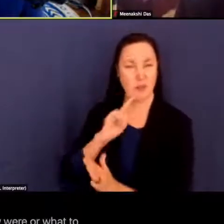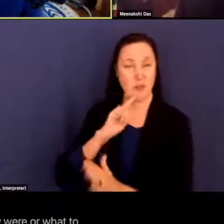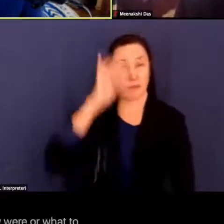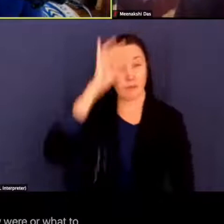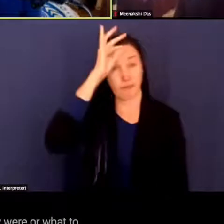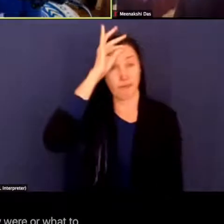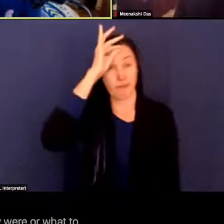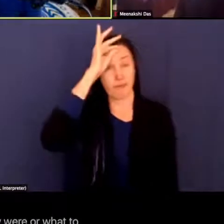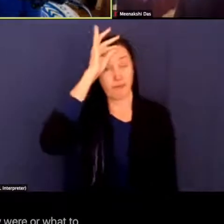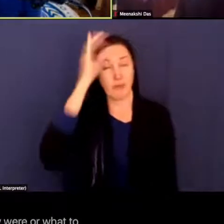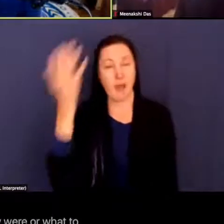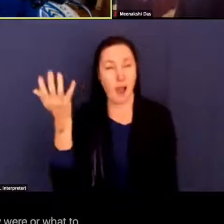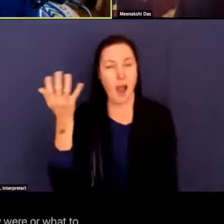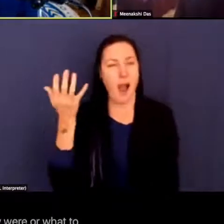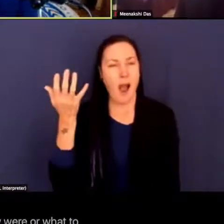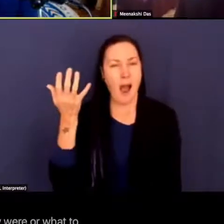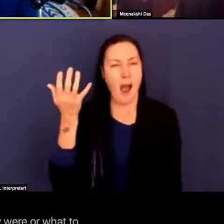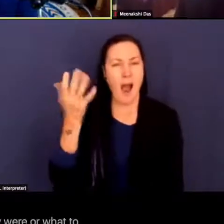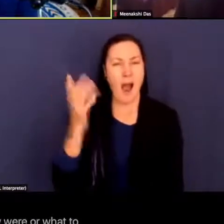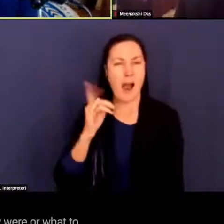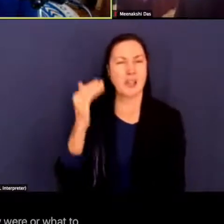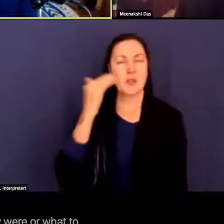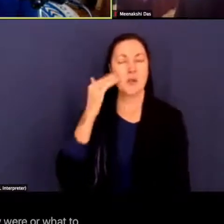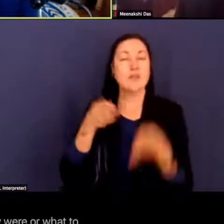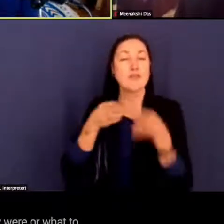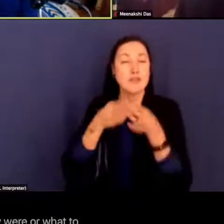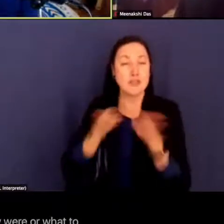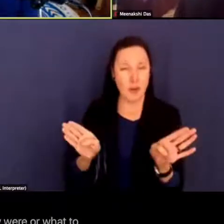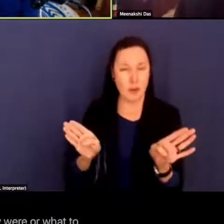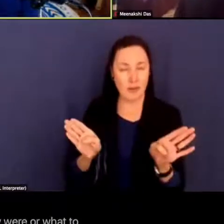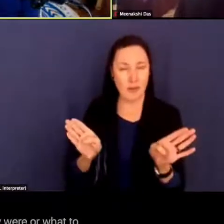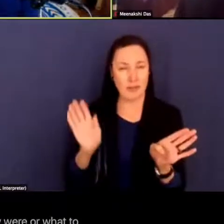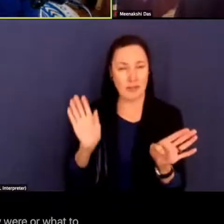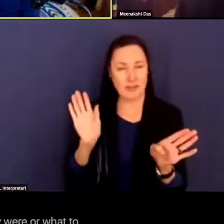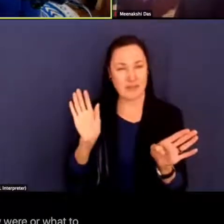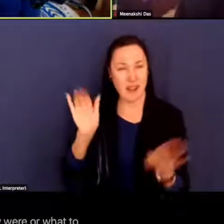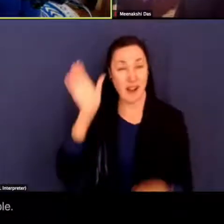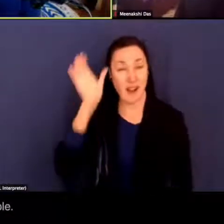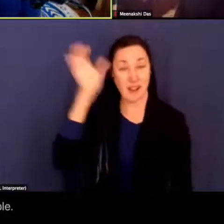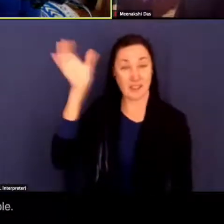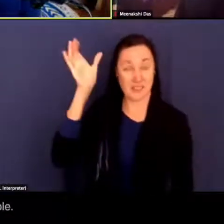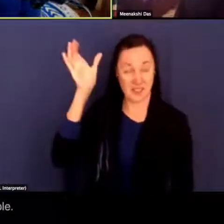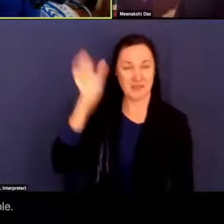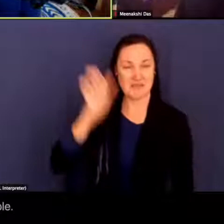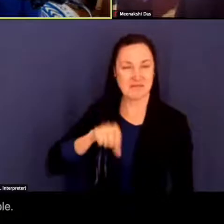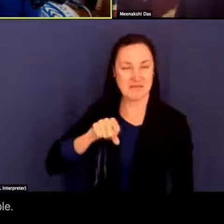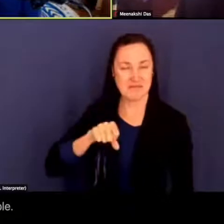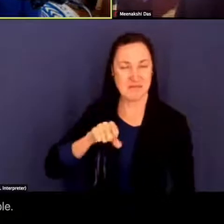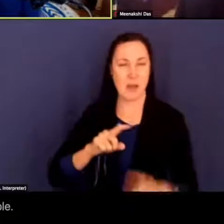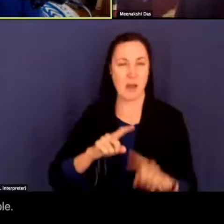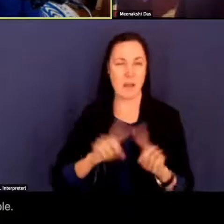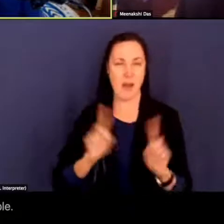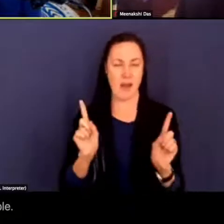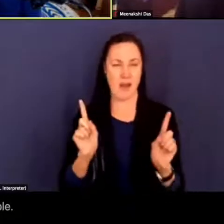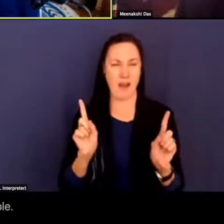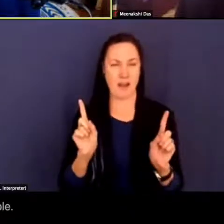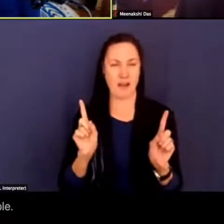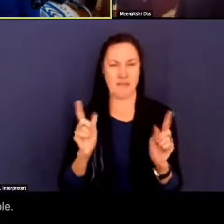I knew conceptually what accommodations were but I didn't know what was possible for me,